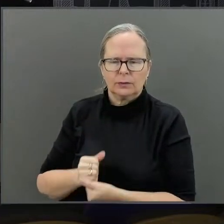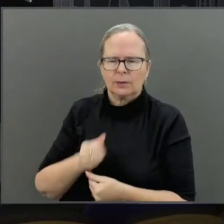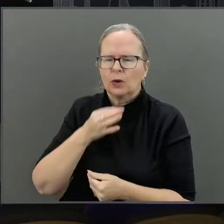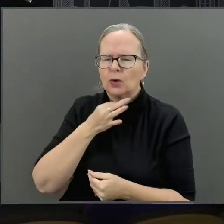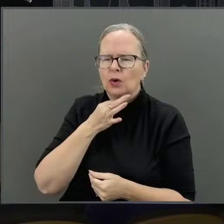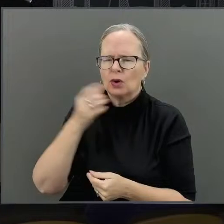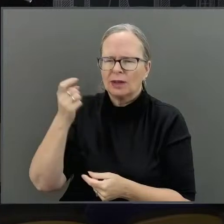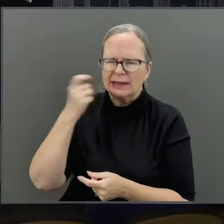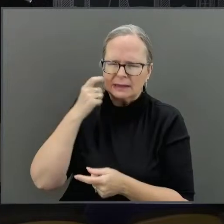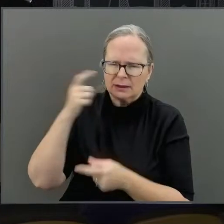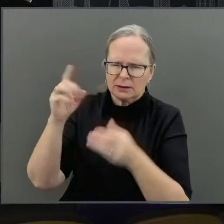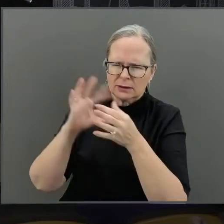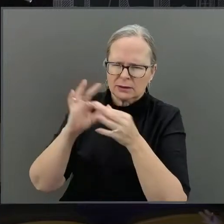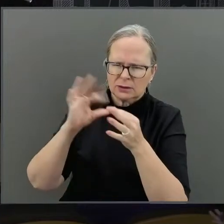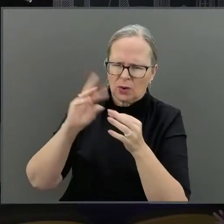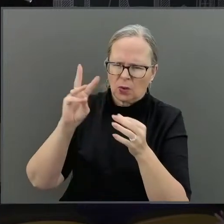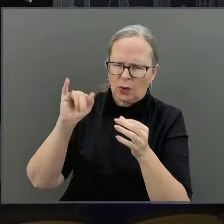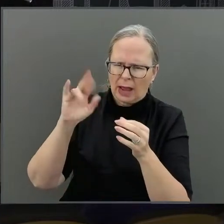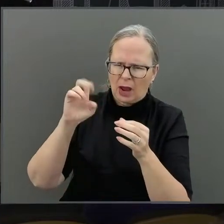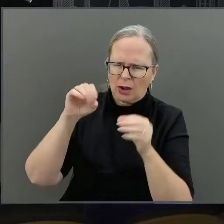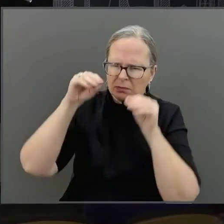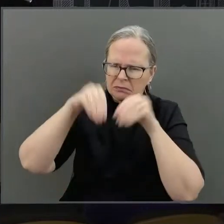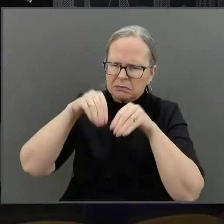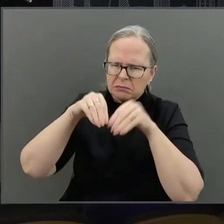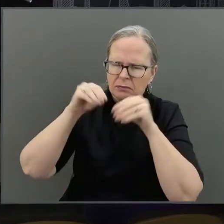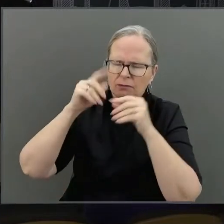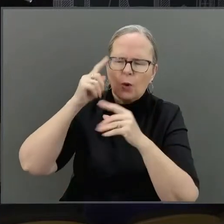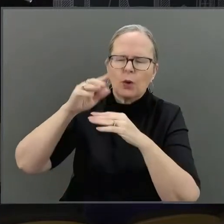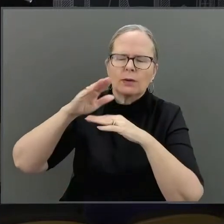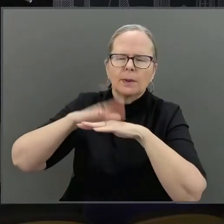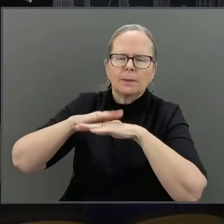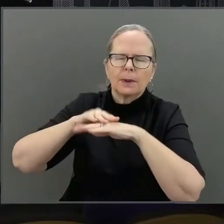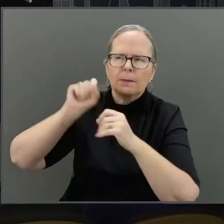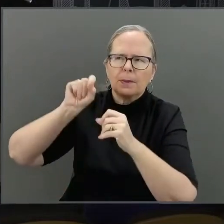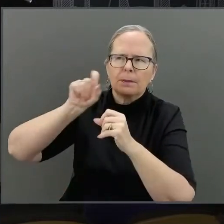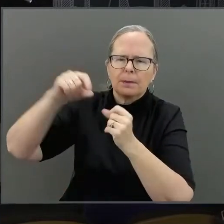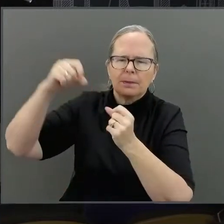monitoring program the acoustic Style on other pipes and why you chose those pipes thank you